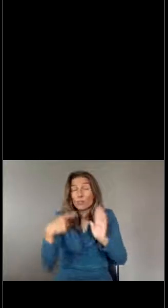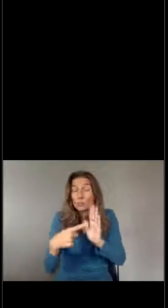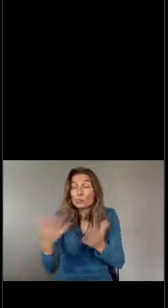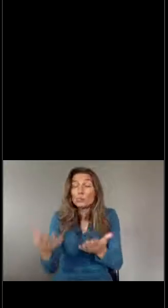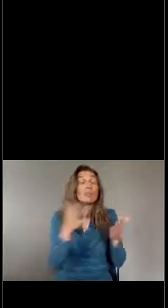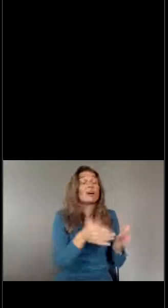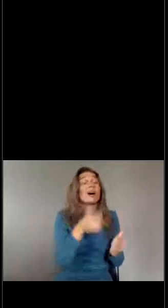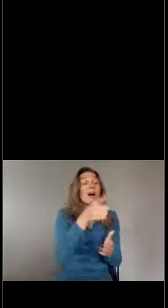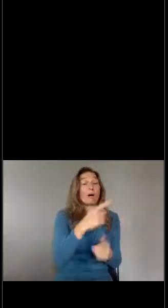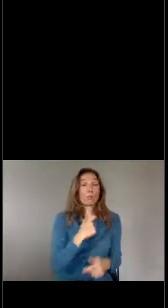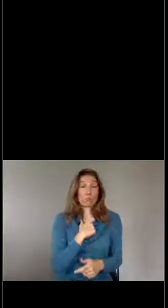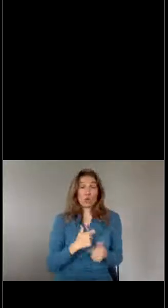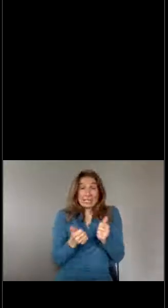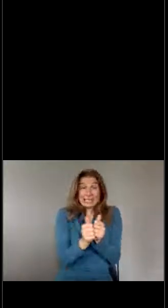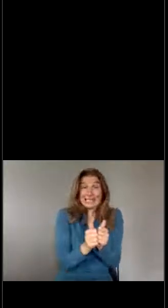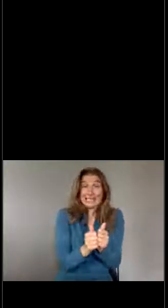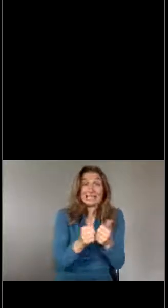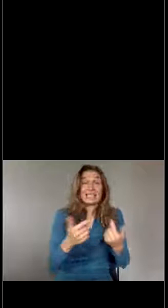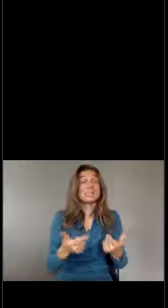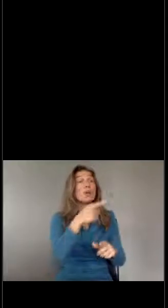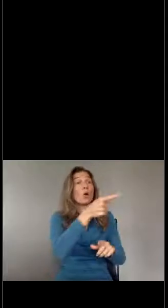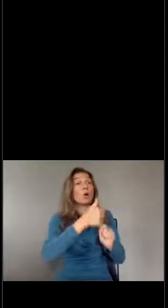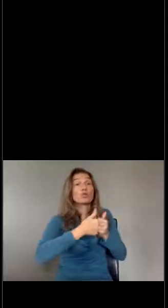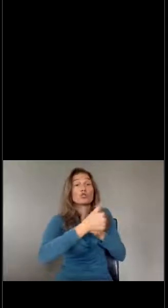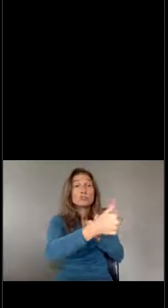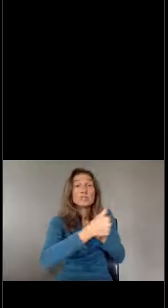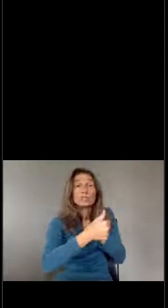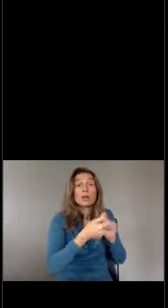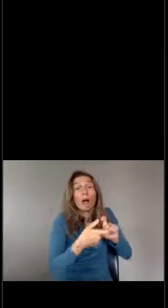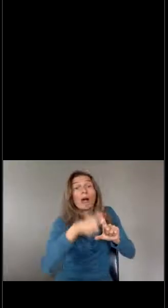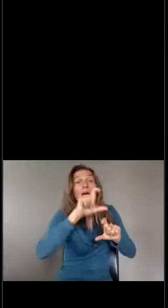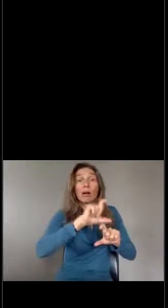and additional transportation when existing options are inaccessible.